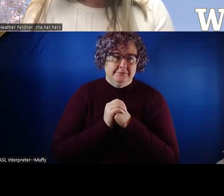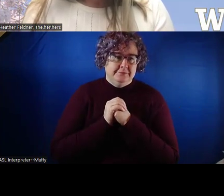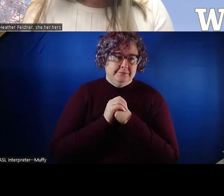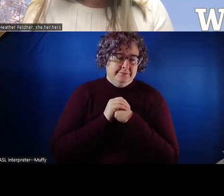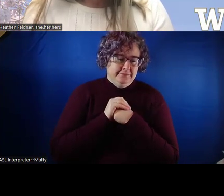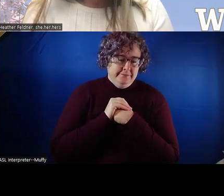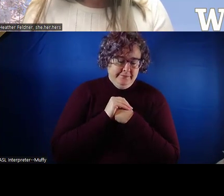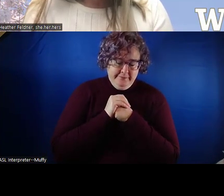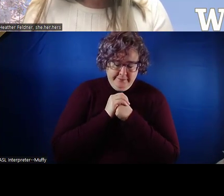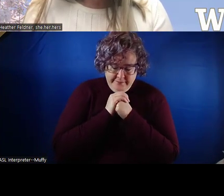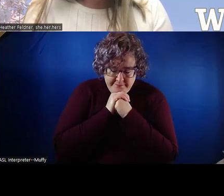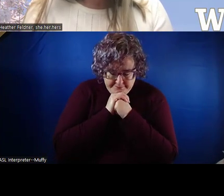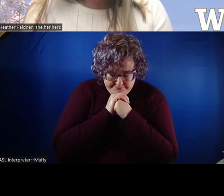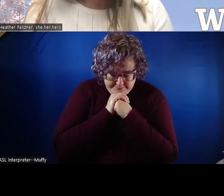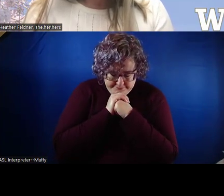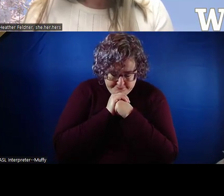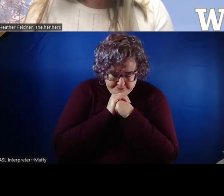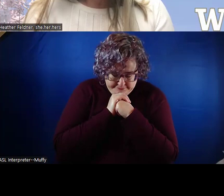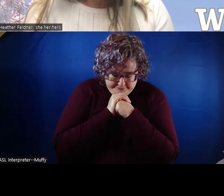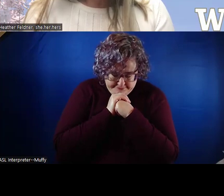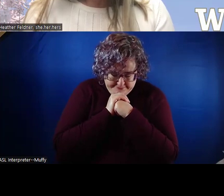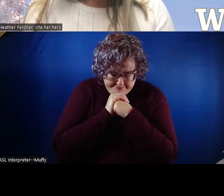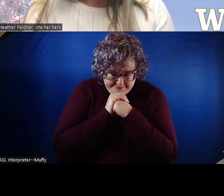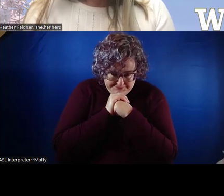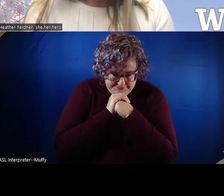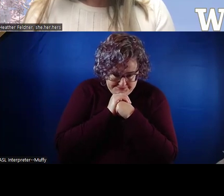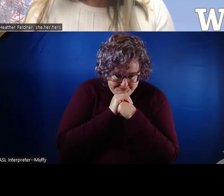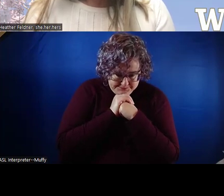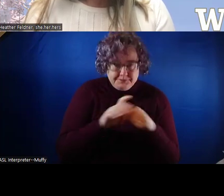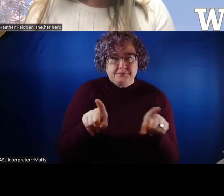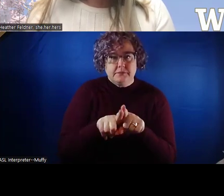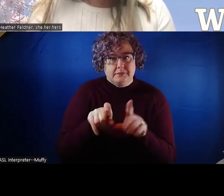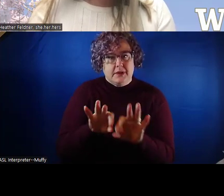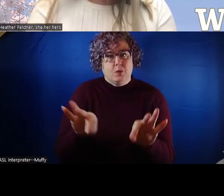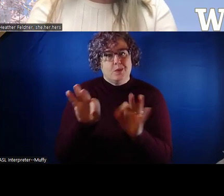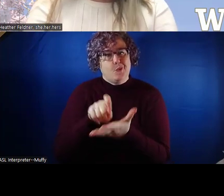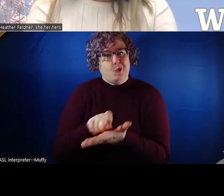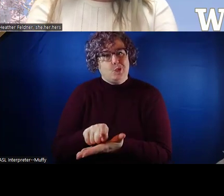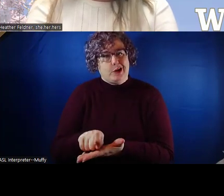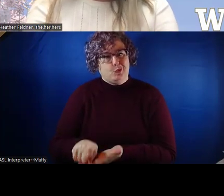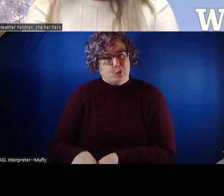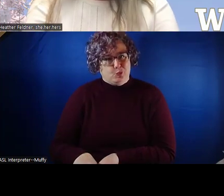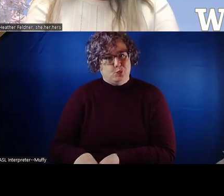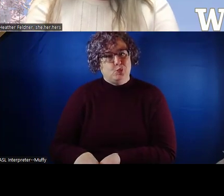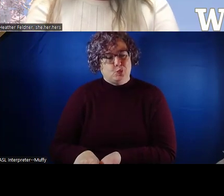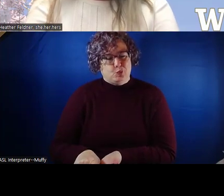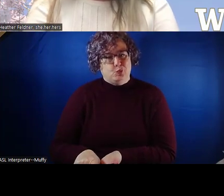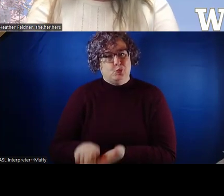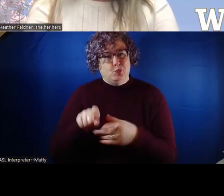So and it's also important to take notes while you're having a conversation